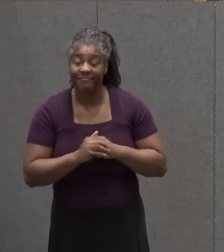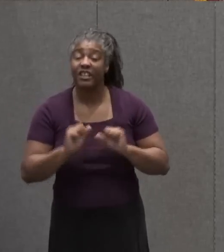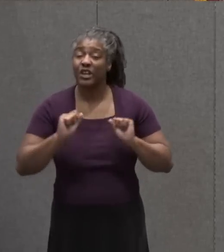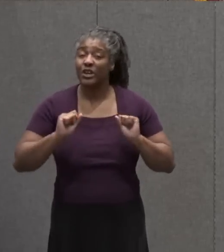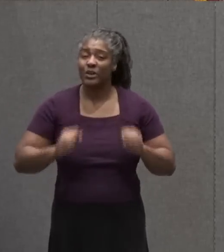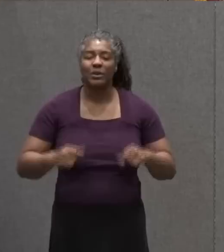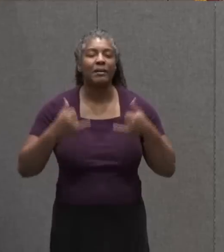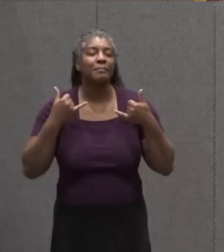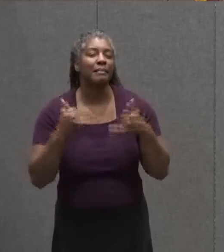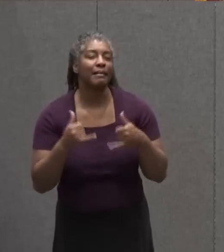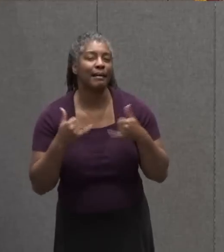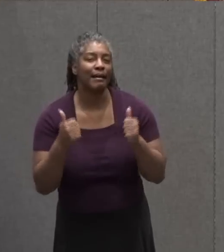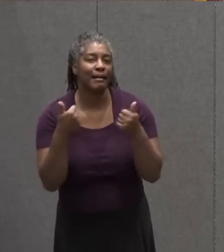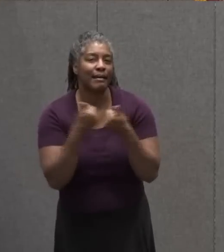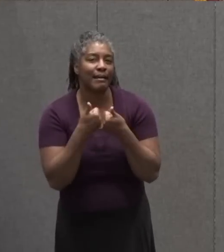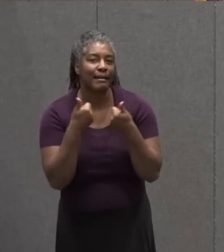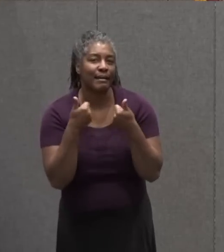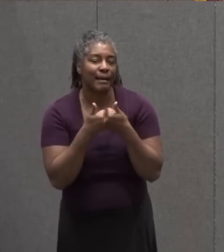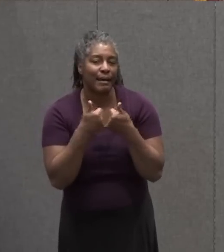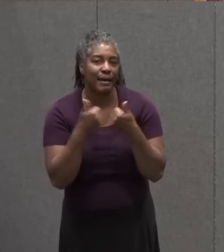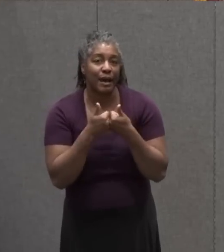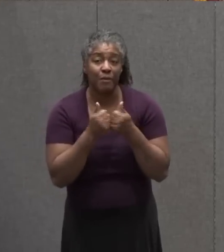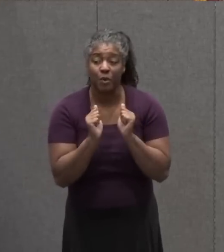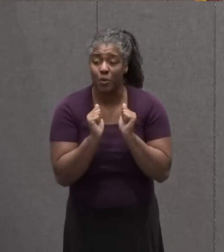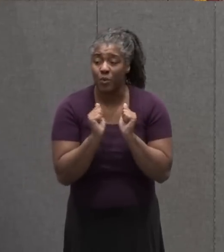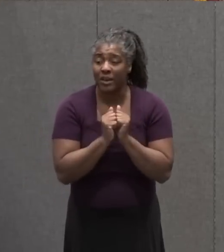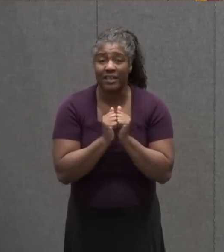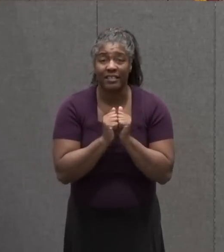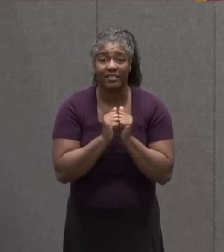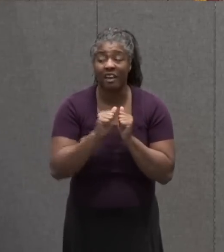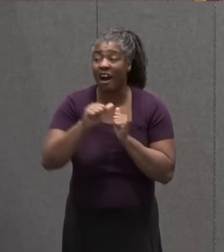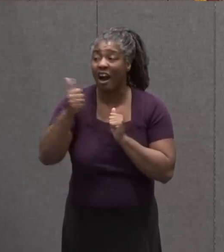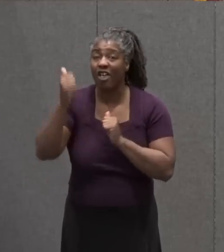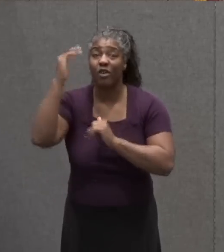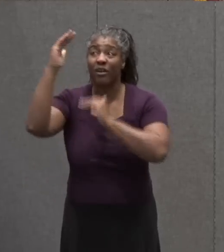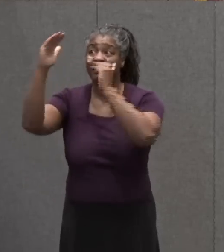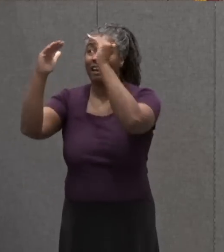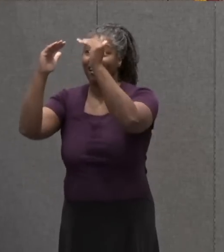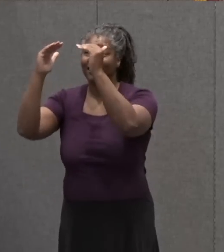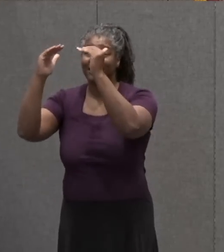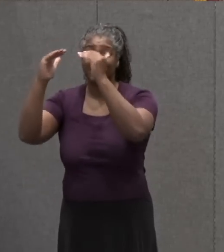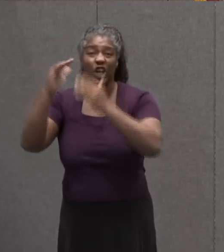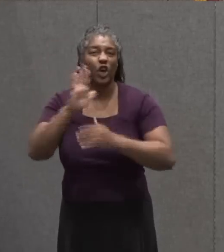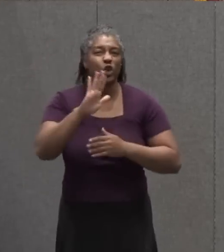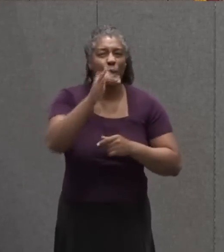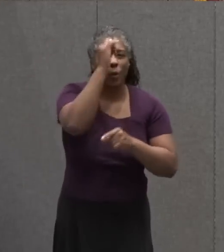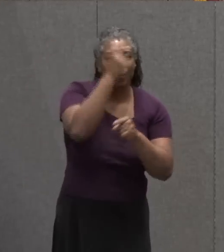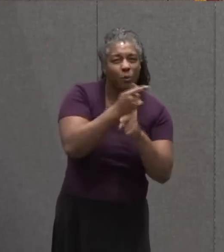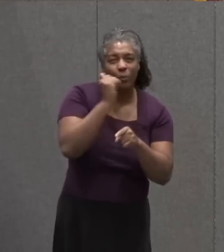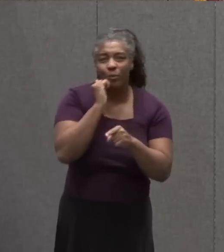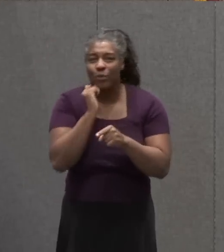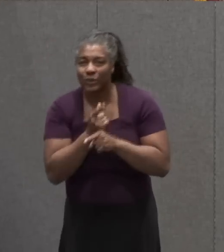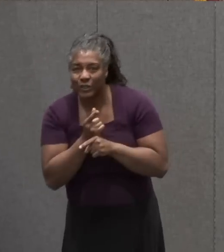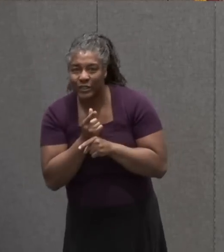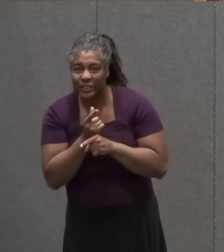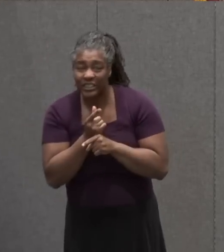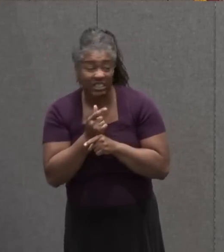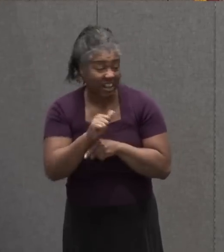who's in your household, whether it's a grown up or a sibling. Who knows, maybe you can even teach